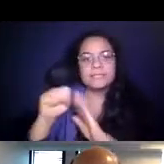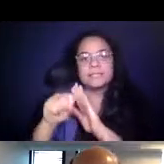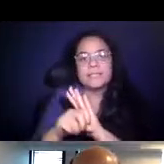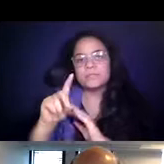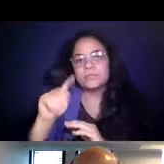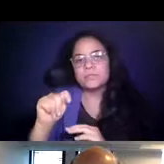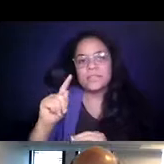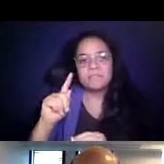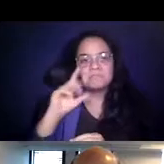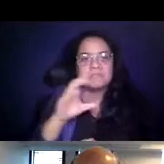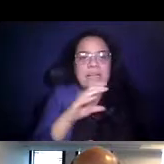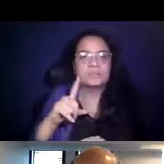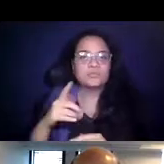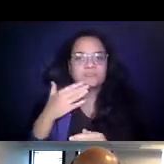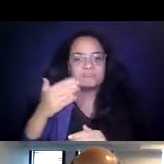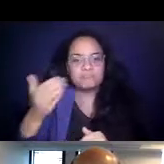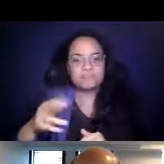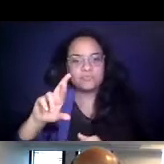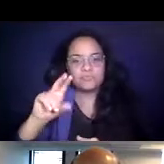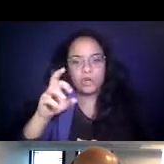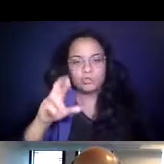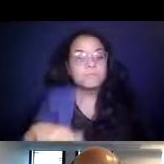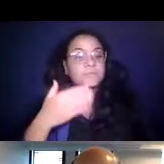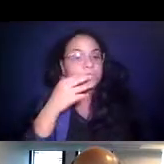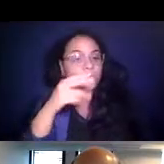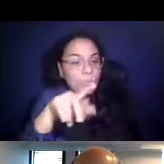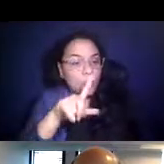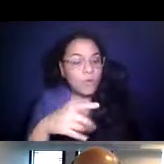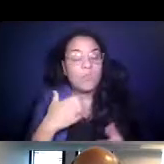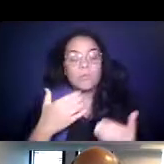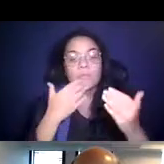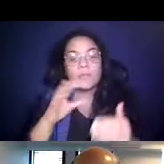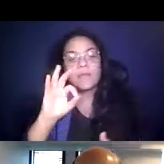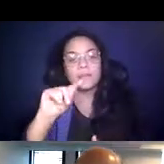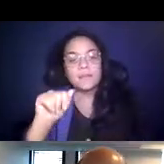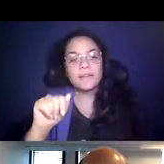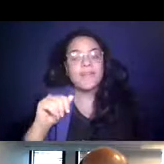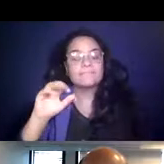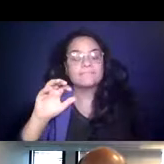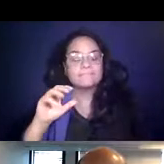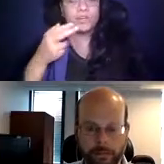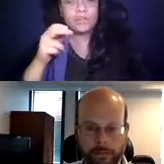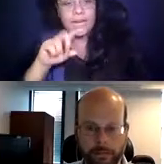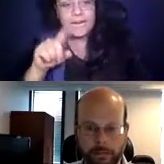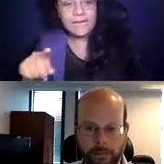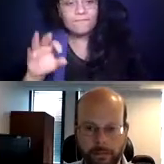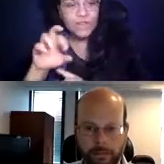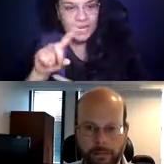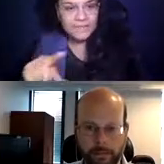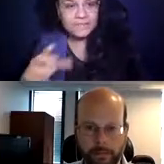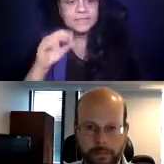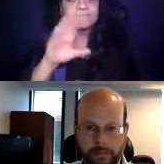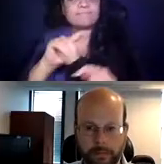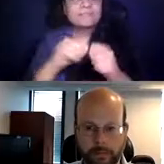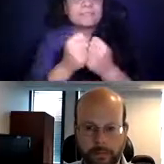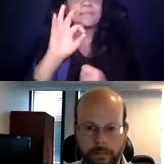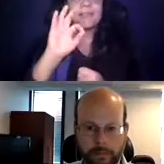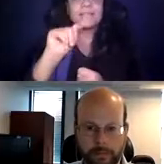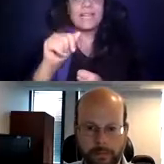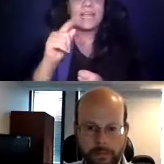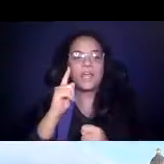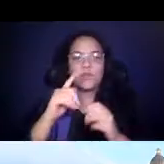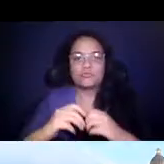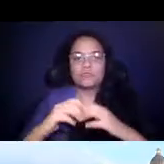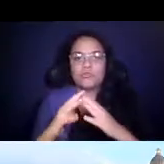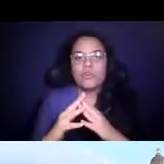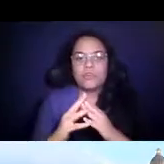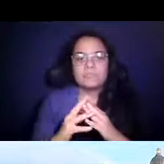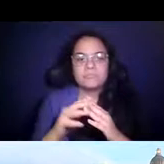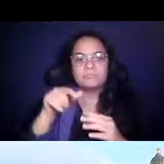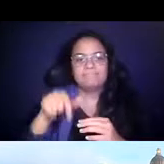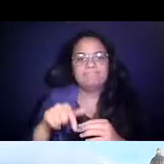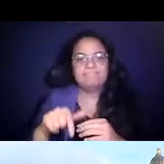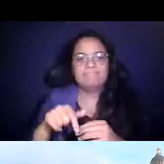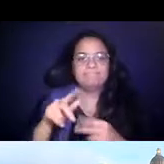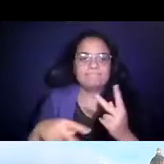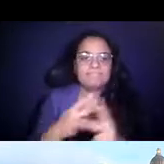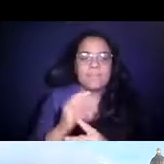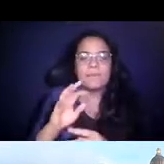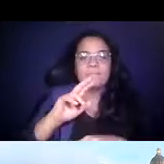14:24:13 >> I want to thank the FTA administrator and her team for starting this national conversation,